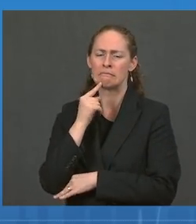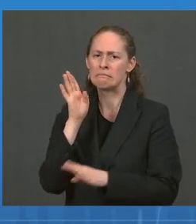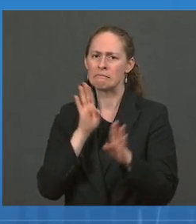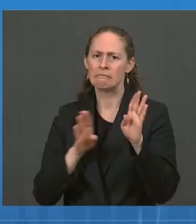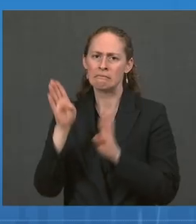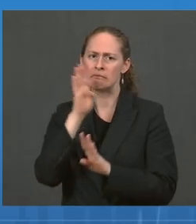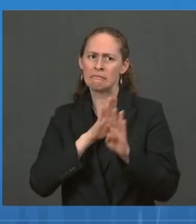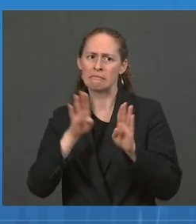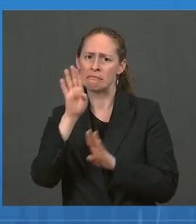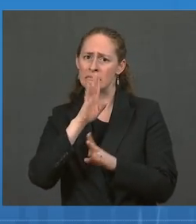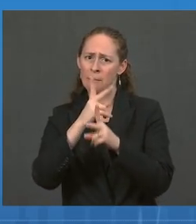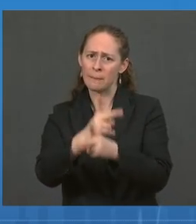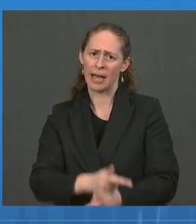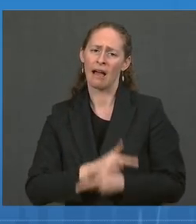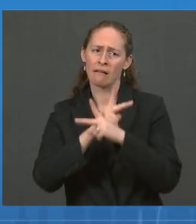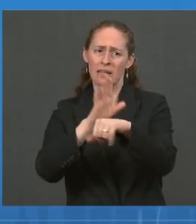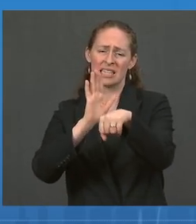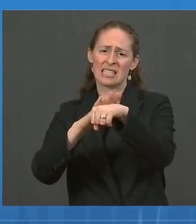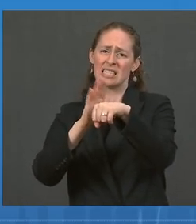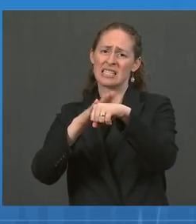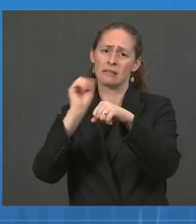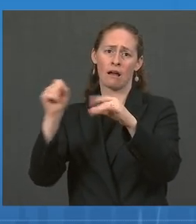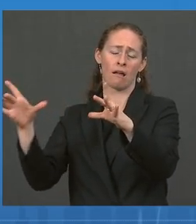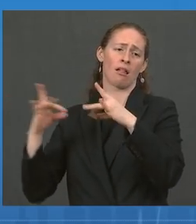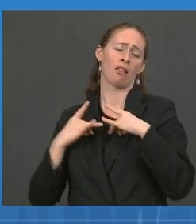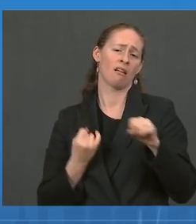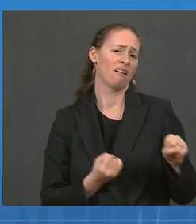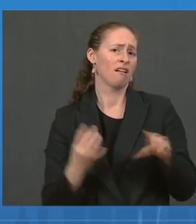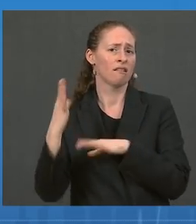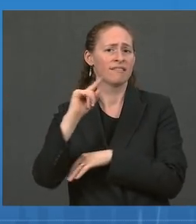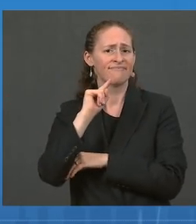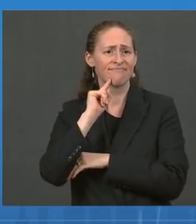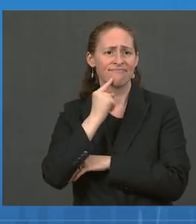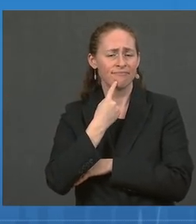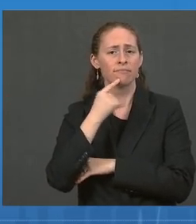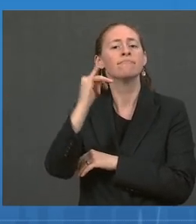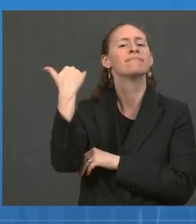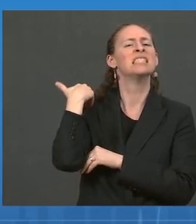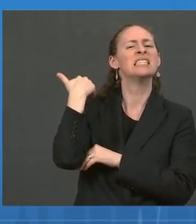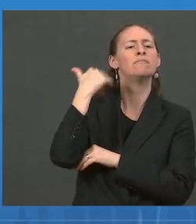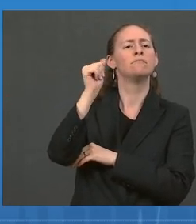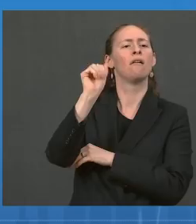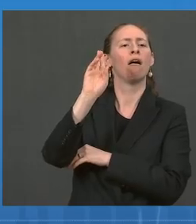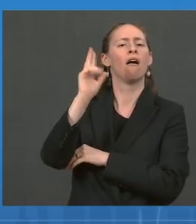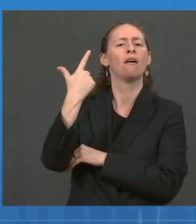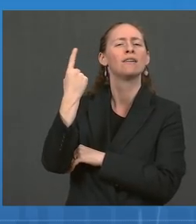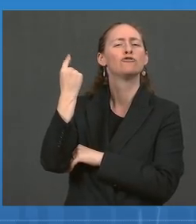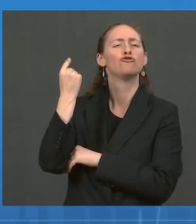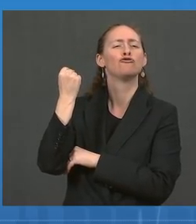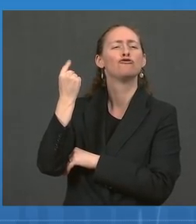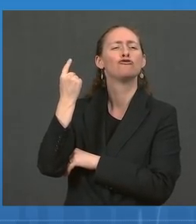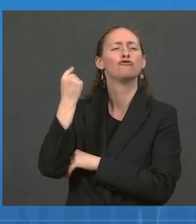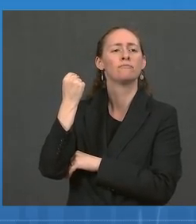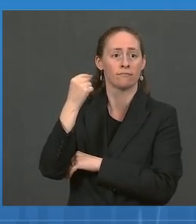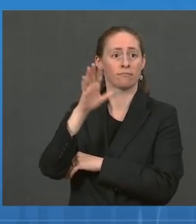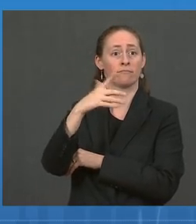In August this year, we lost 21 pregnant women to COVID-19. So, we absolutely have the data that demonstrates